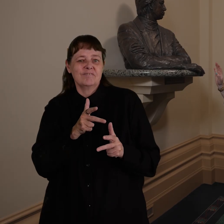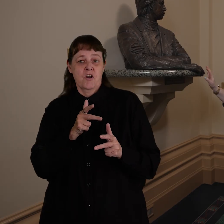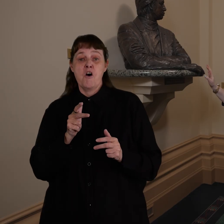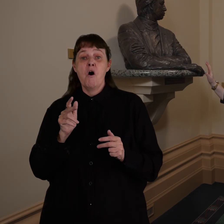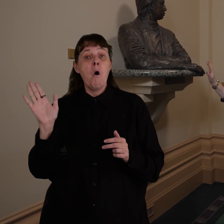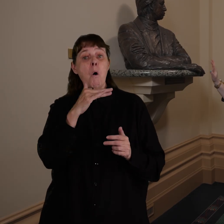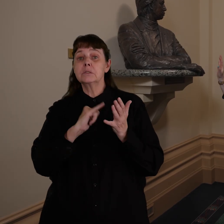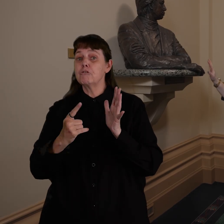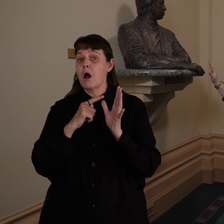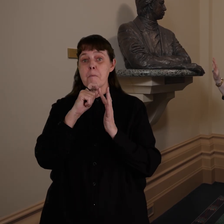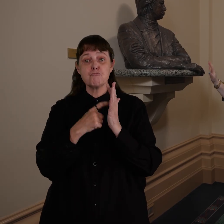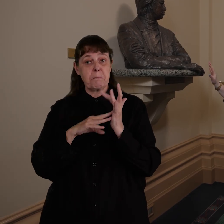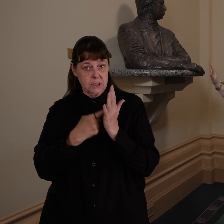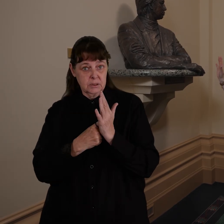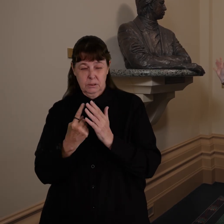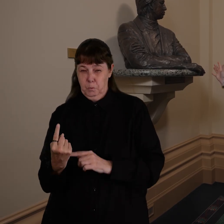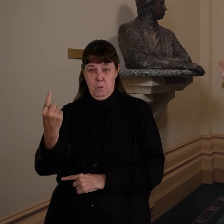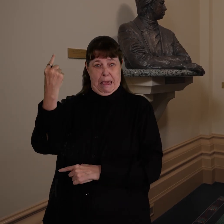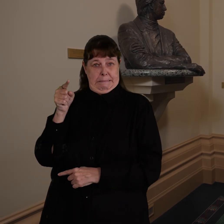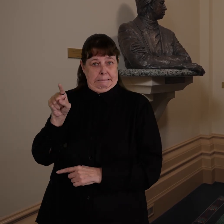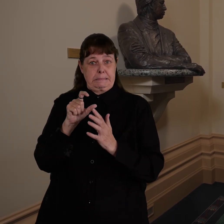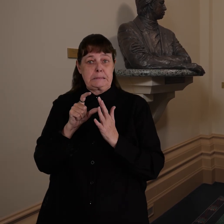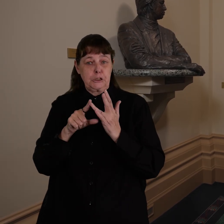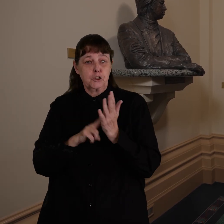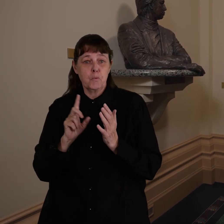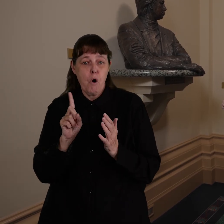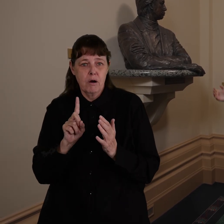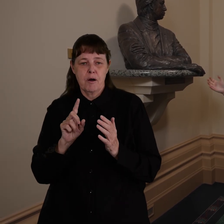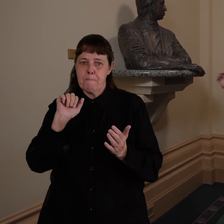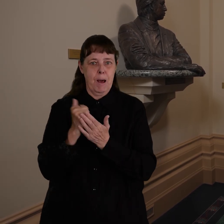We do sometimes joke and point out that he is the only premier of South Australia to have